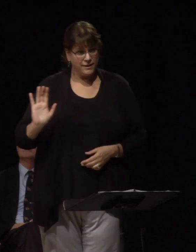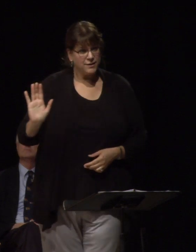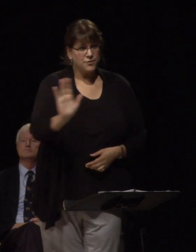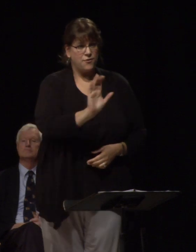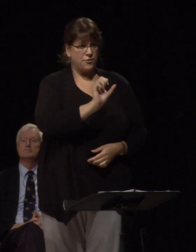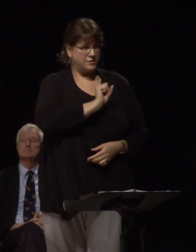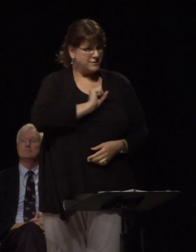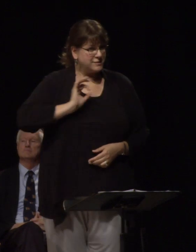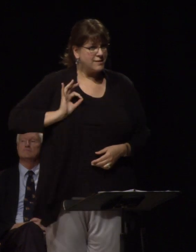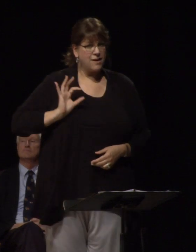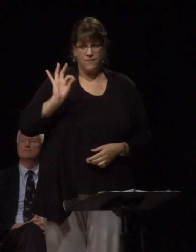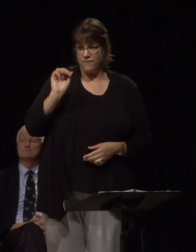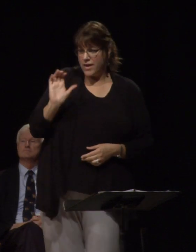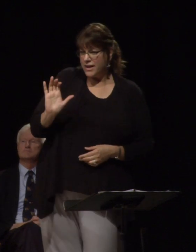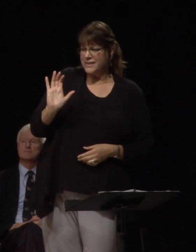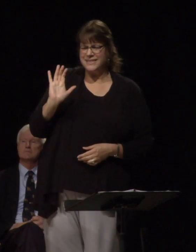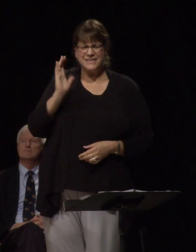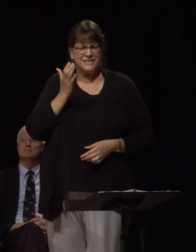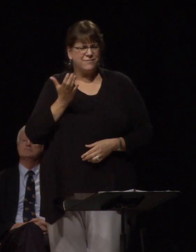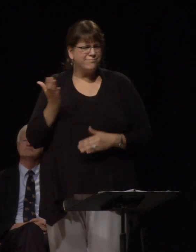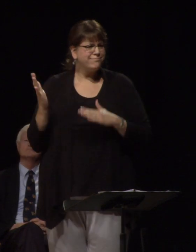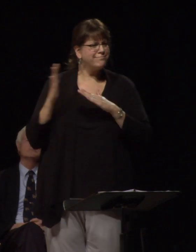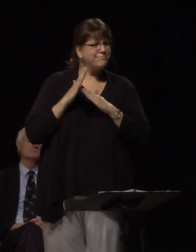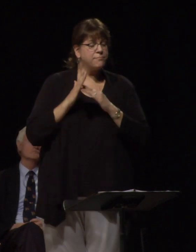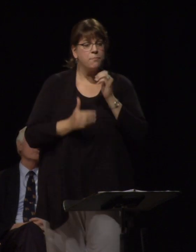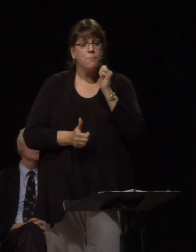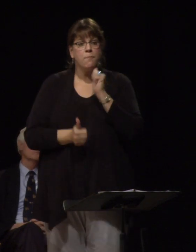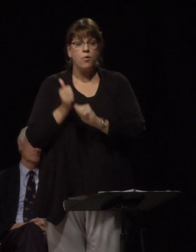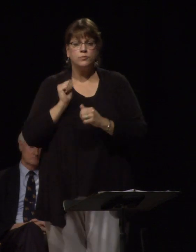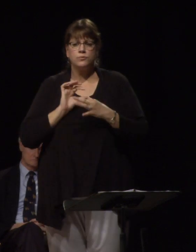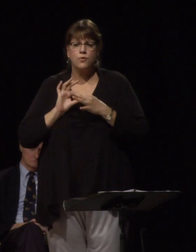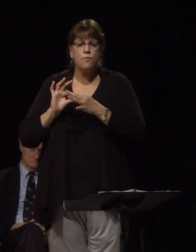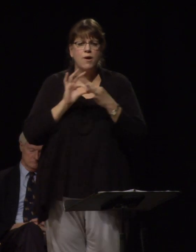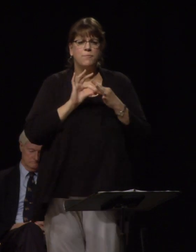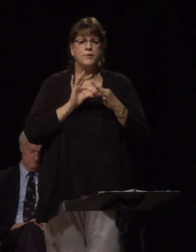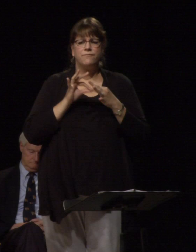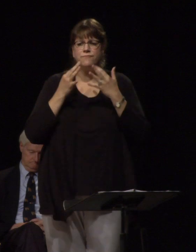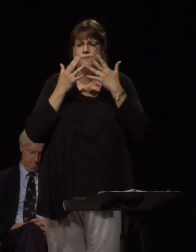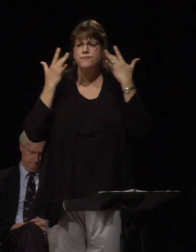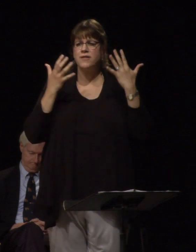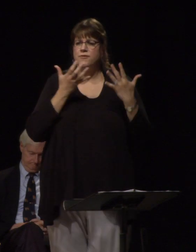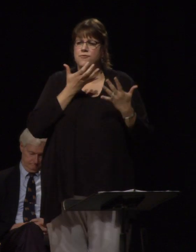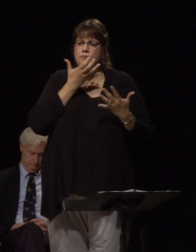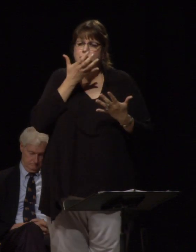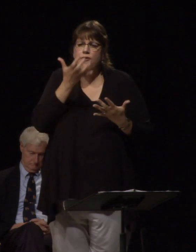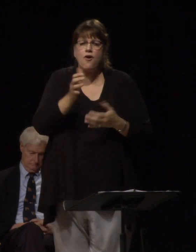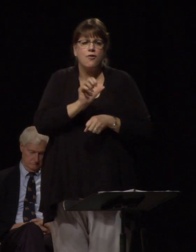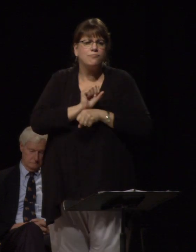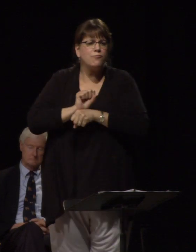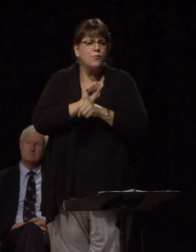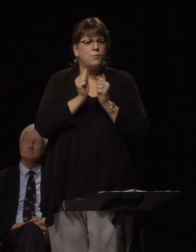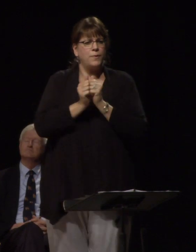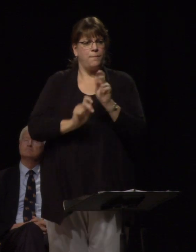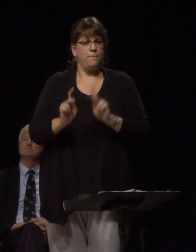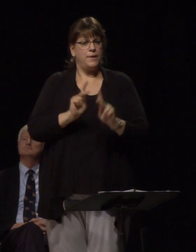PEOPLE THAT I'VE EVER WORKED WITH AND I APPRECIATE THAT ON A DAILY BASIS. I AM CONFIDENT THAT WITH SUCH A